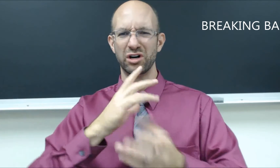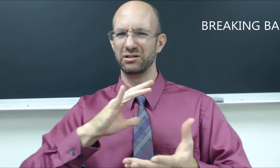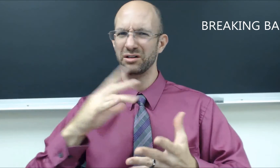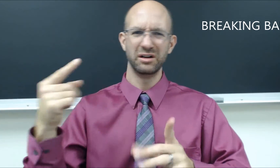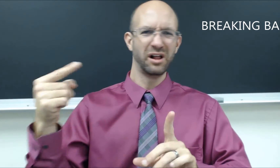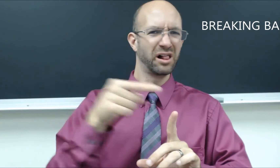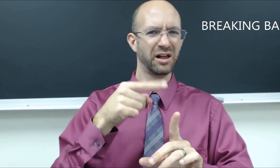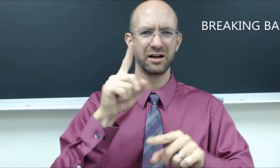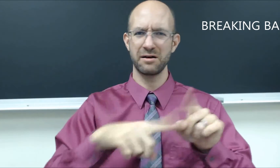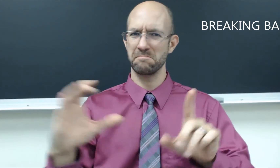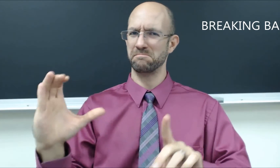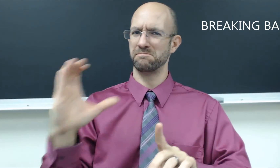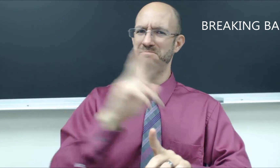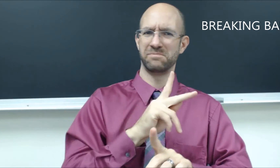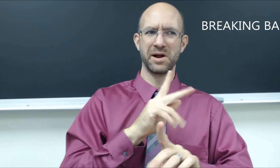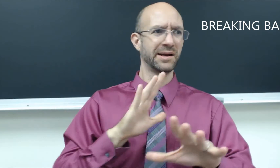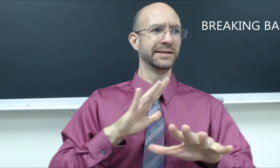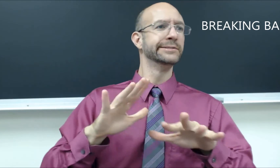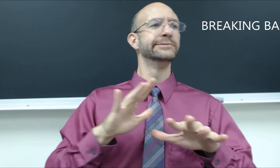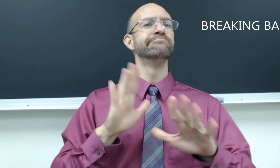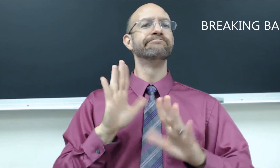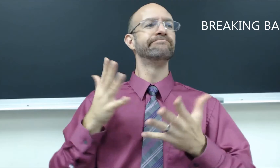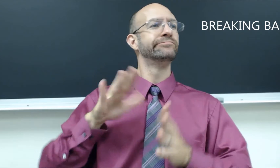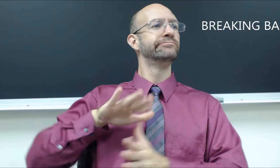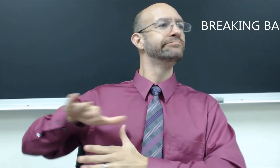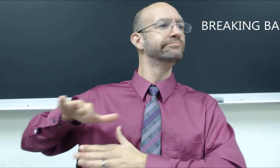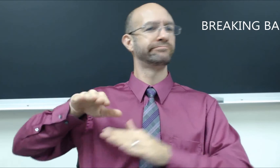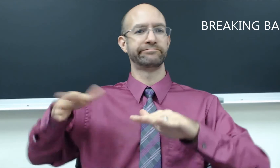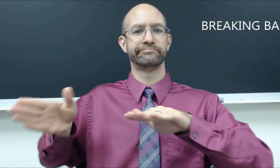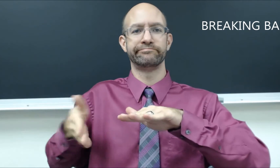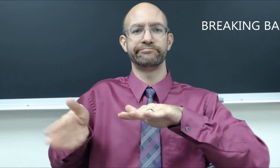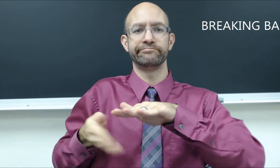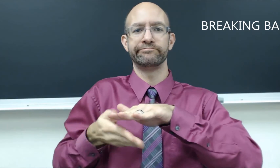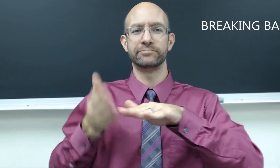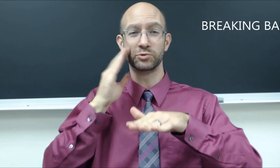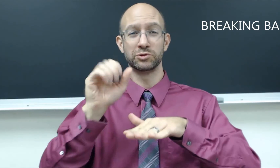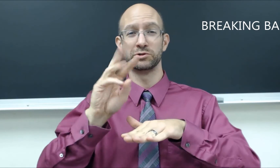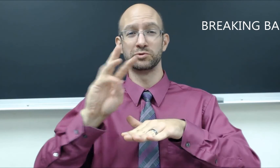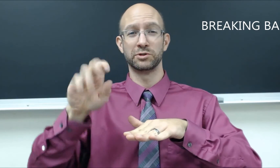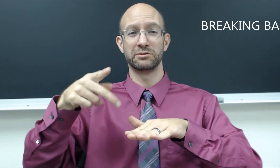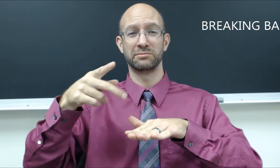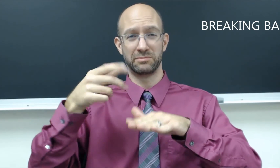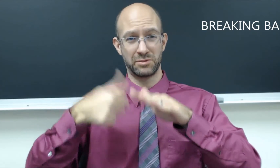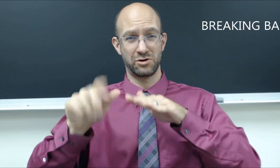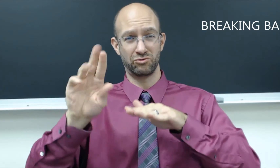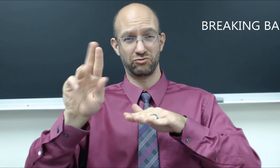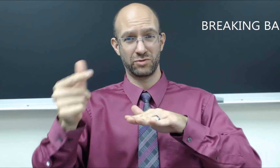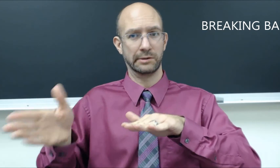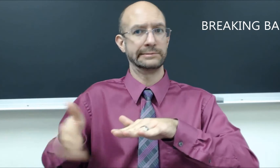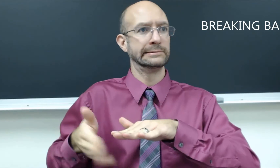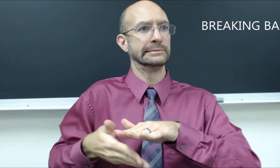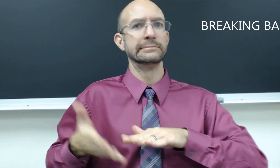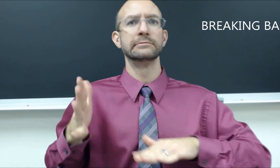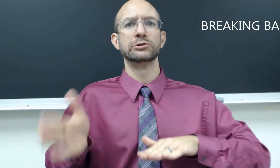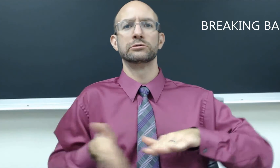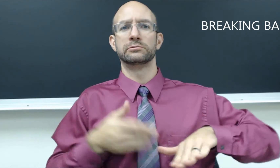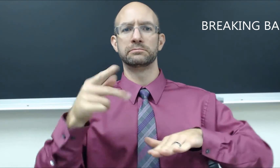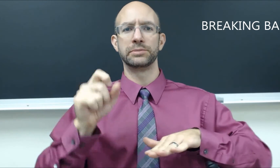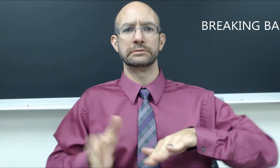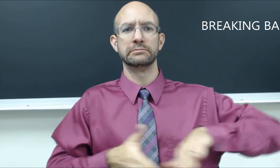It was hard for him to go back, and sweep the past under the rug.